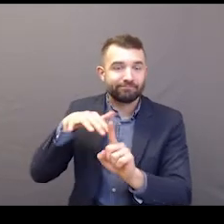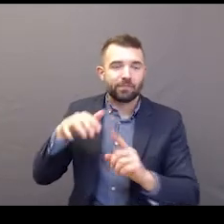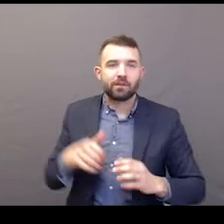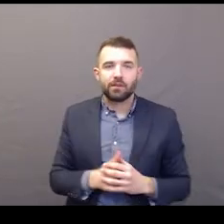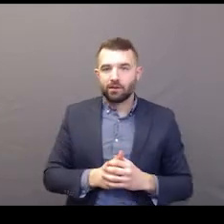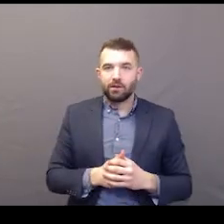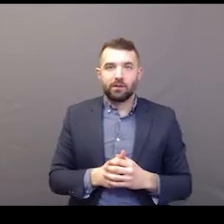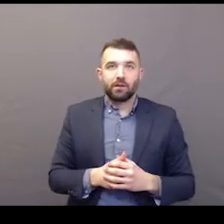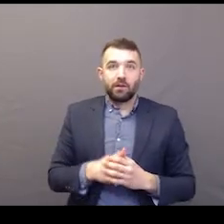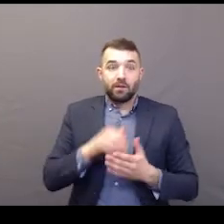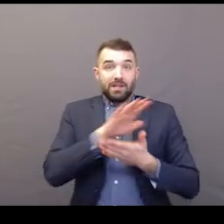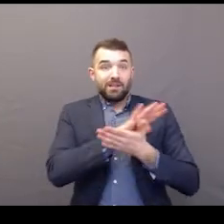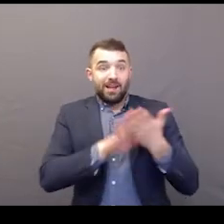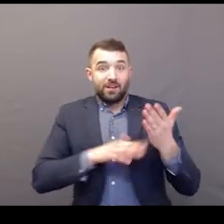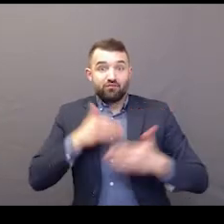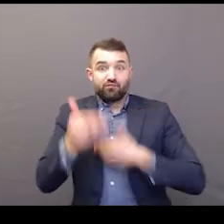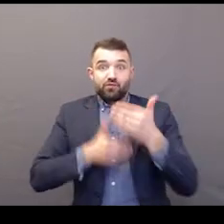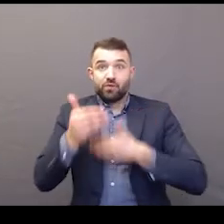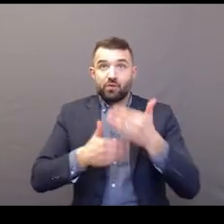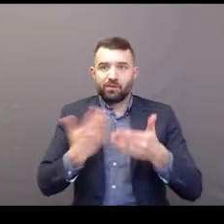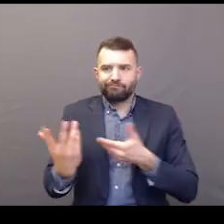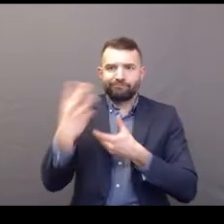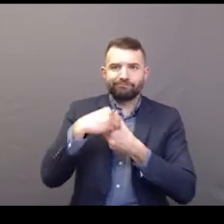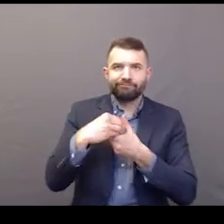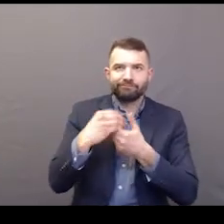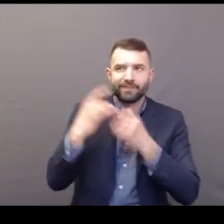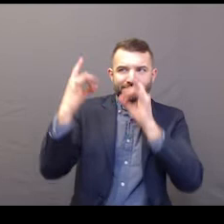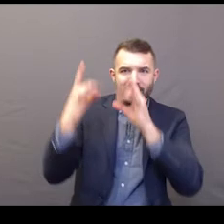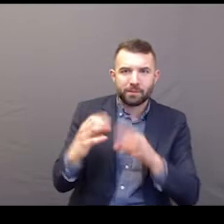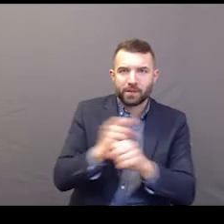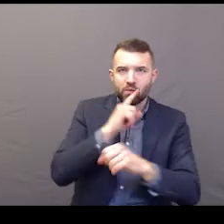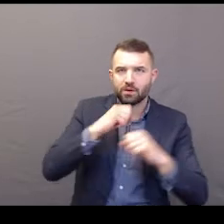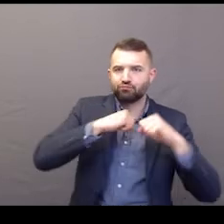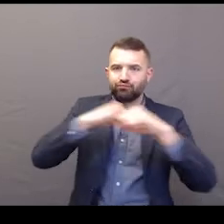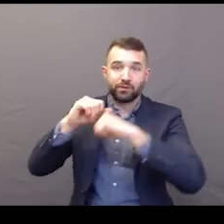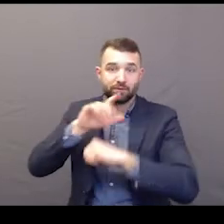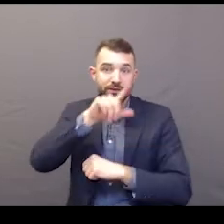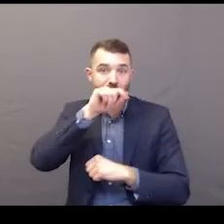to determine final measures that will be used to protect the colony. Those specific measures for